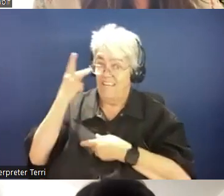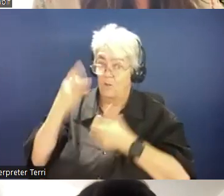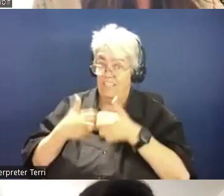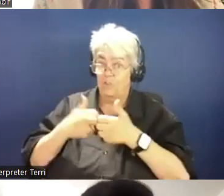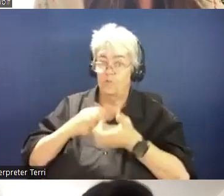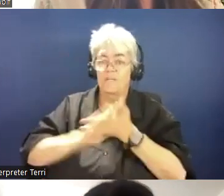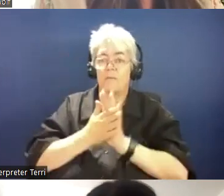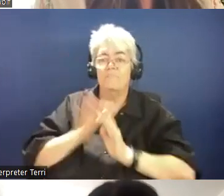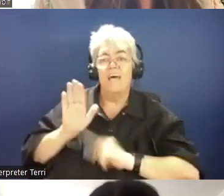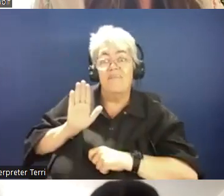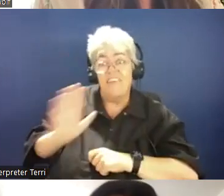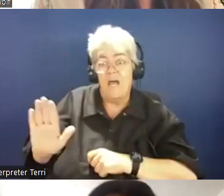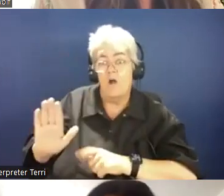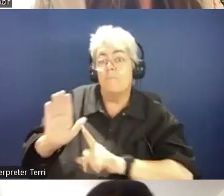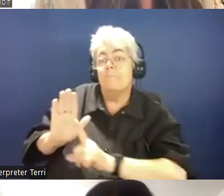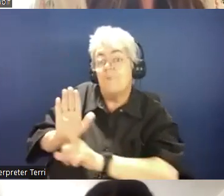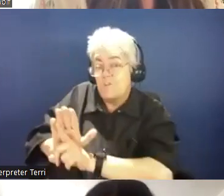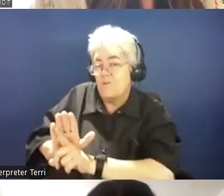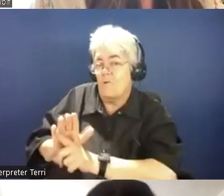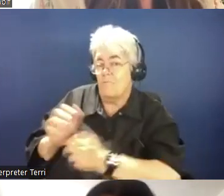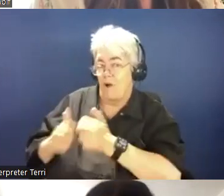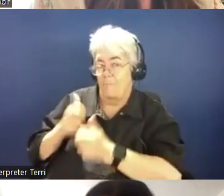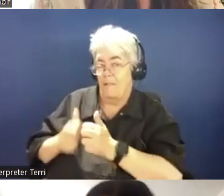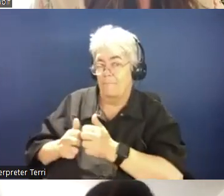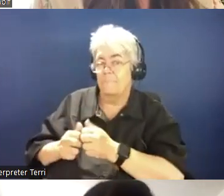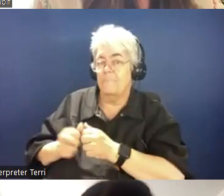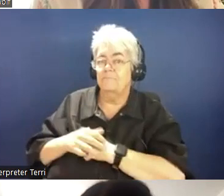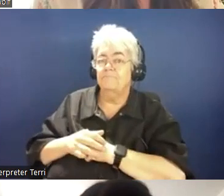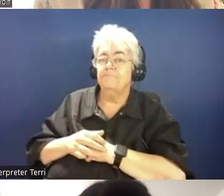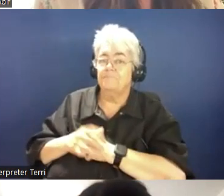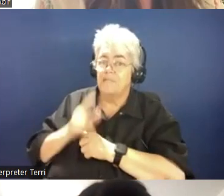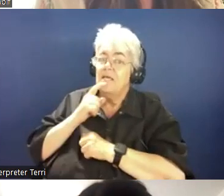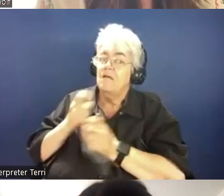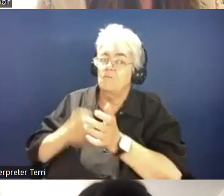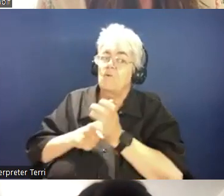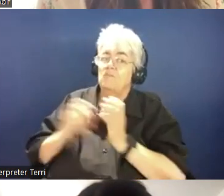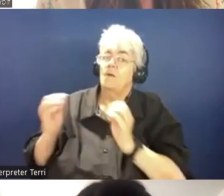it requires a little bit of additional creative thinking and sensitivity to